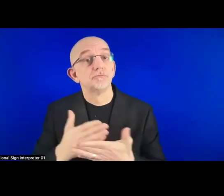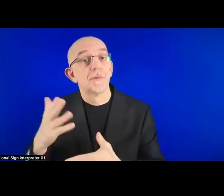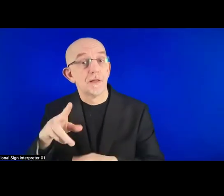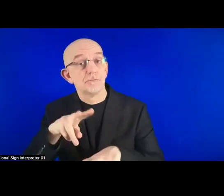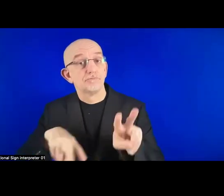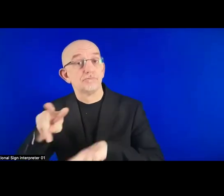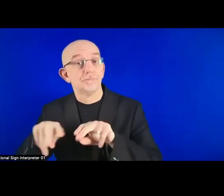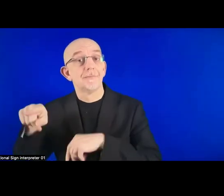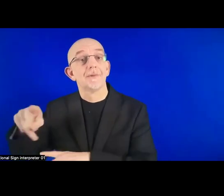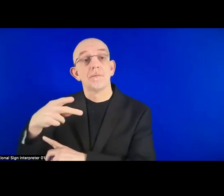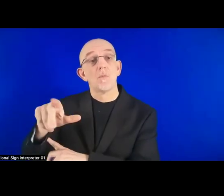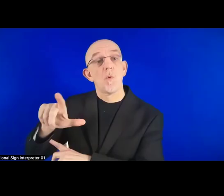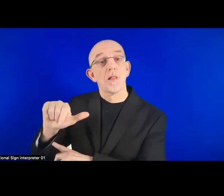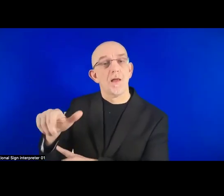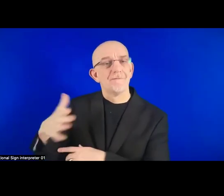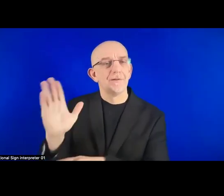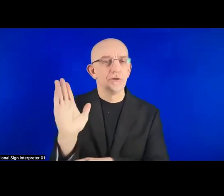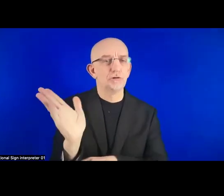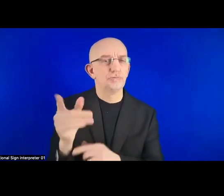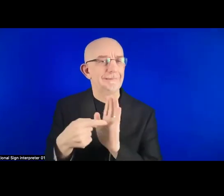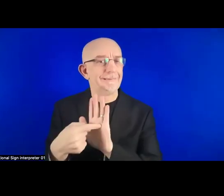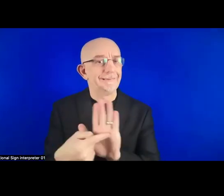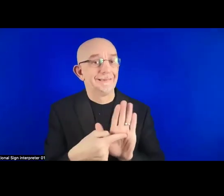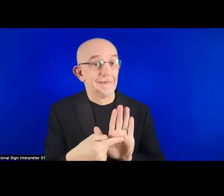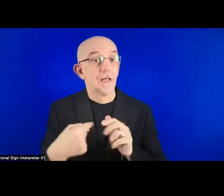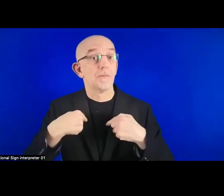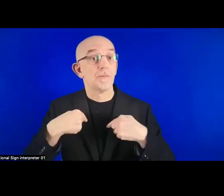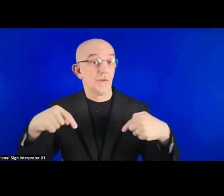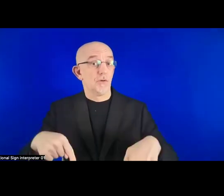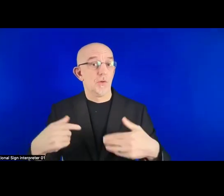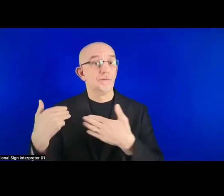interdisciplinary gender studies. As a researcher, I have been involved in research